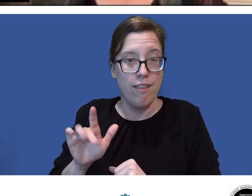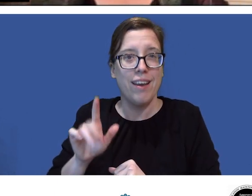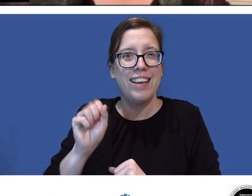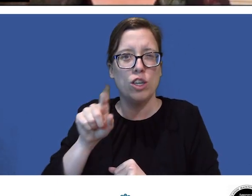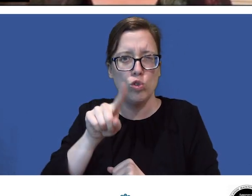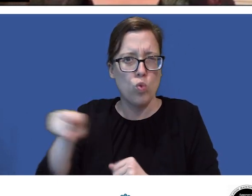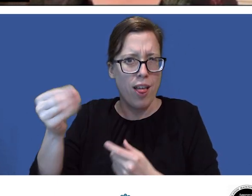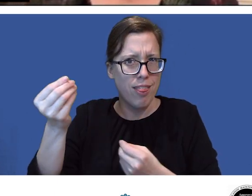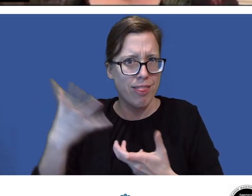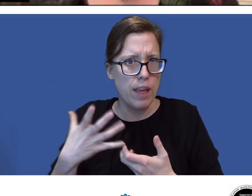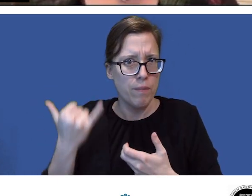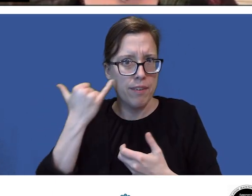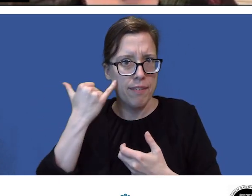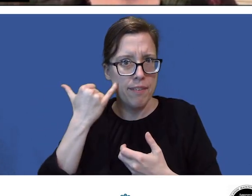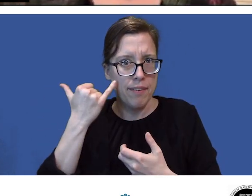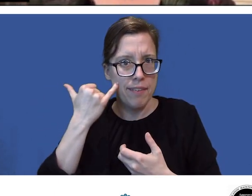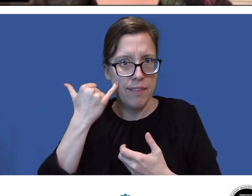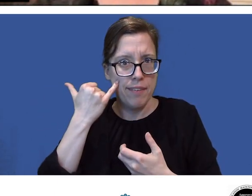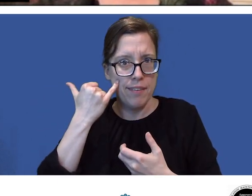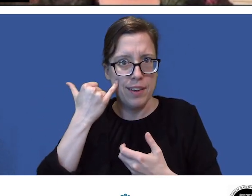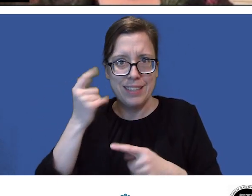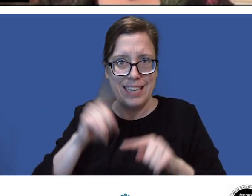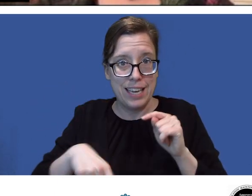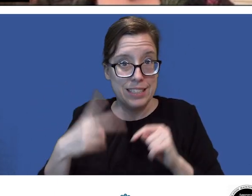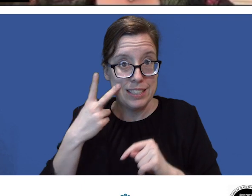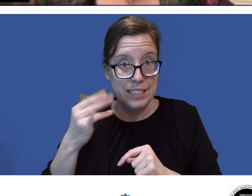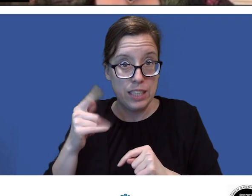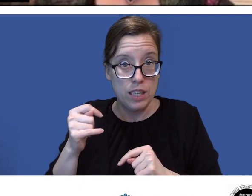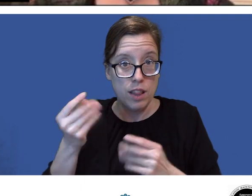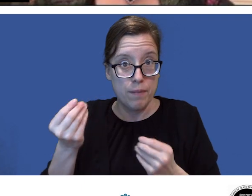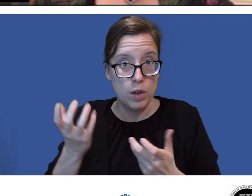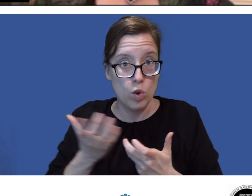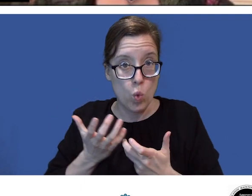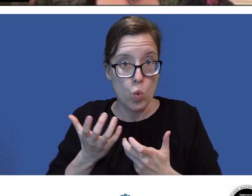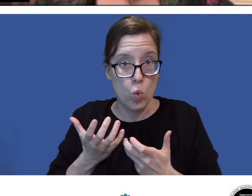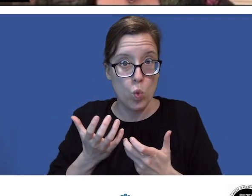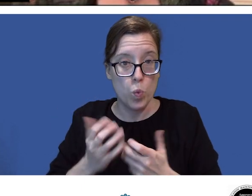So, I'm going to click on this. Would somebody let me know if it is not visible?